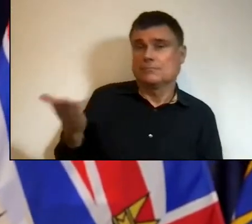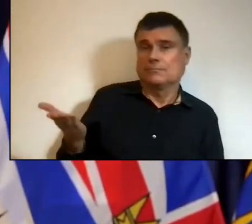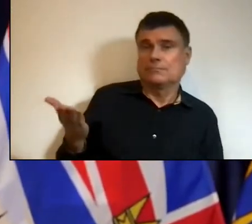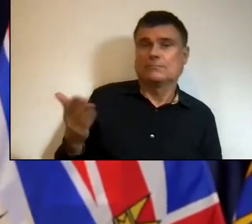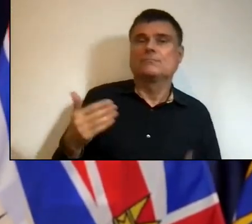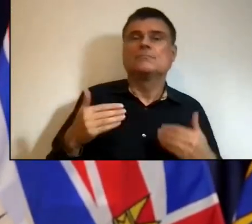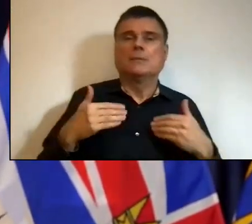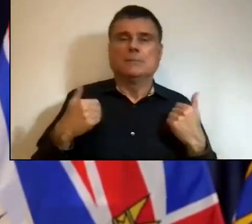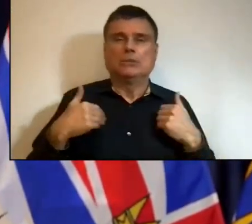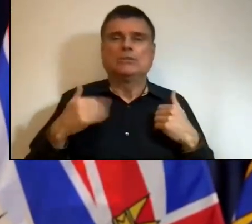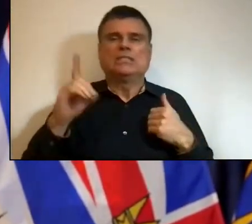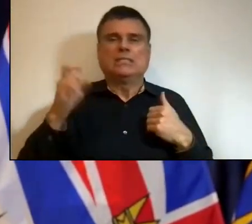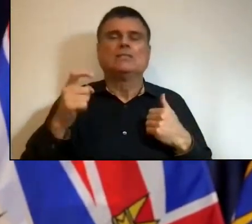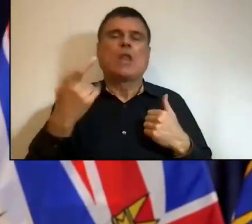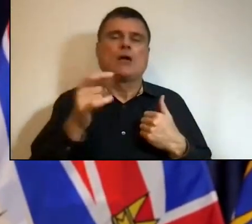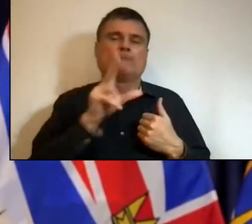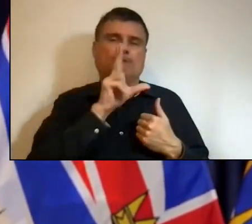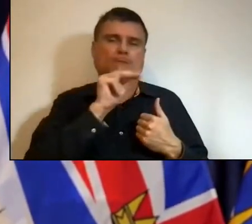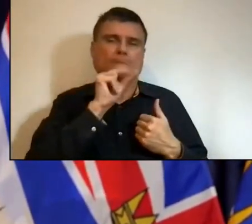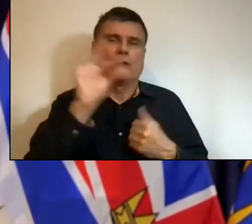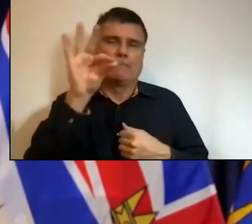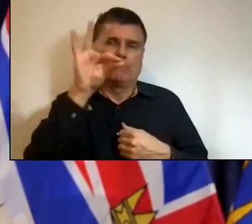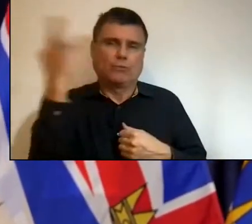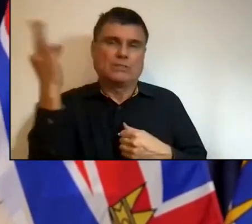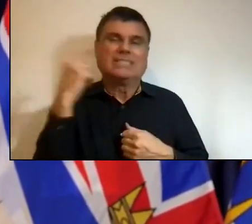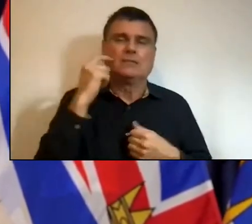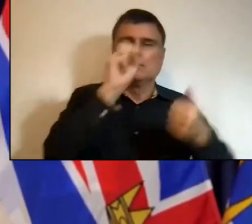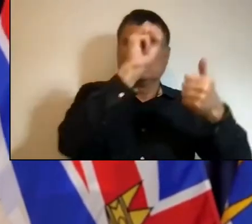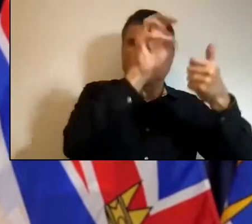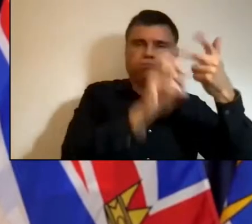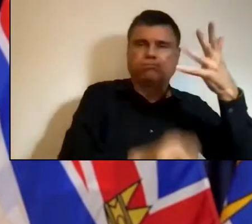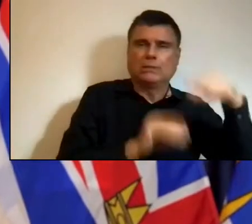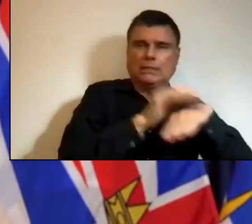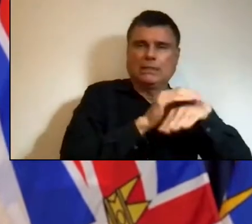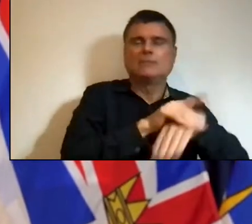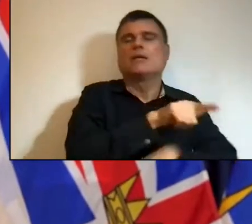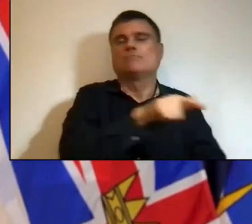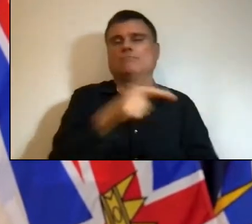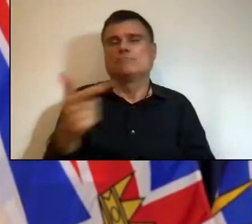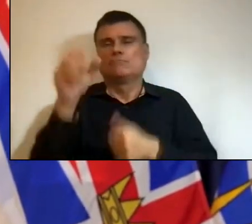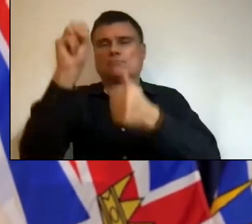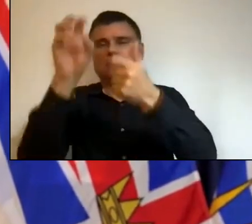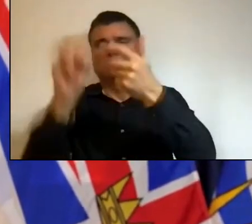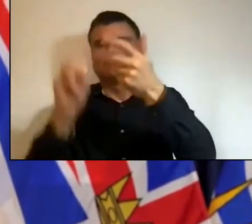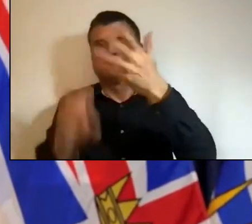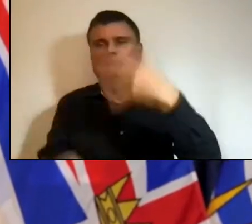short honored on a few non